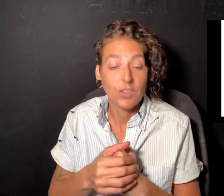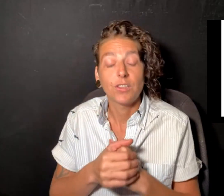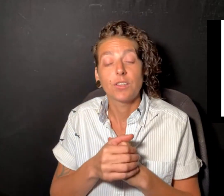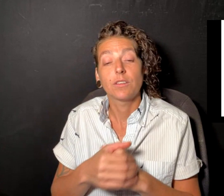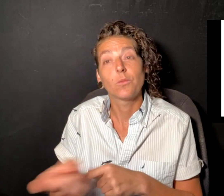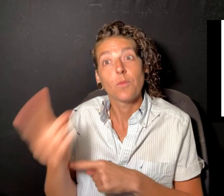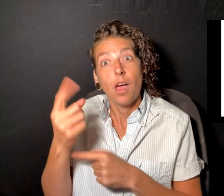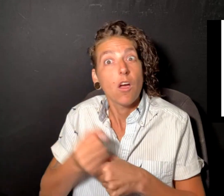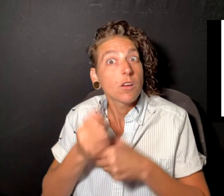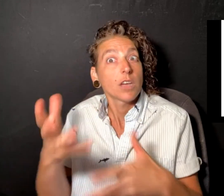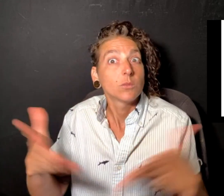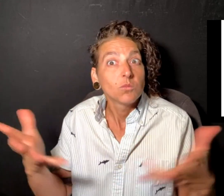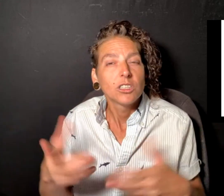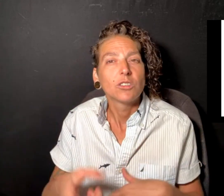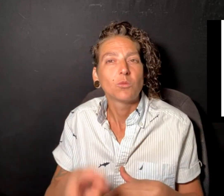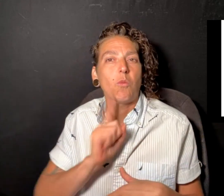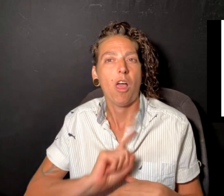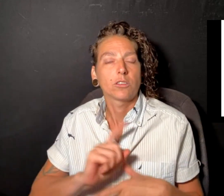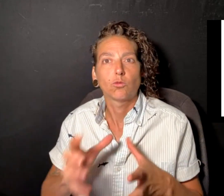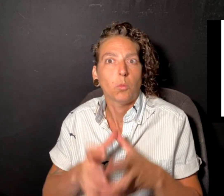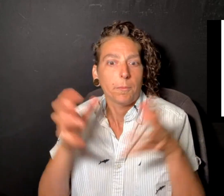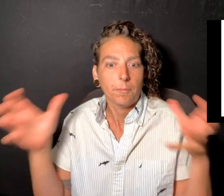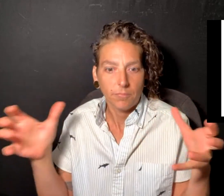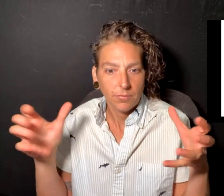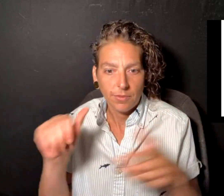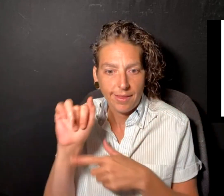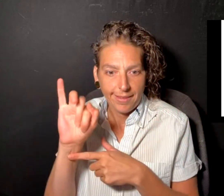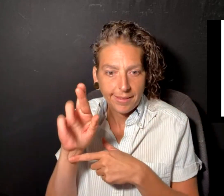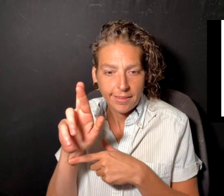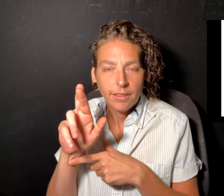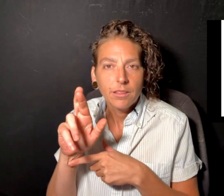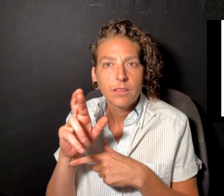One is caused by swallowing too much air and it tends to be odorless.